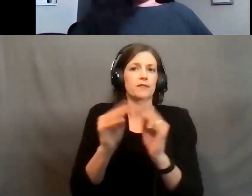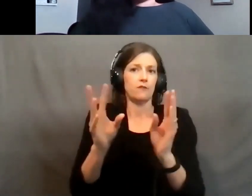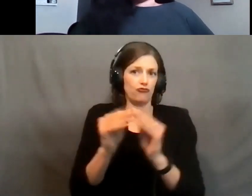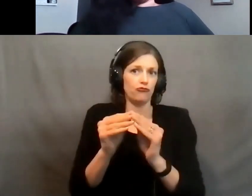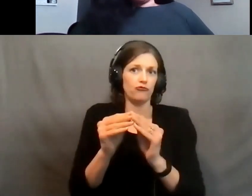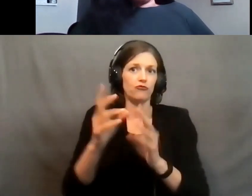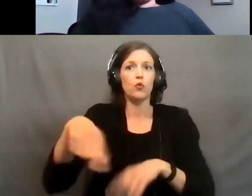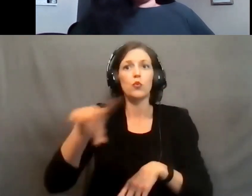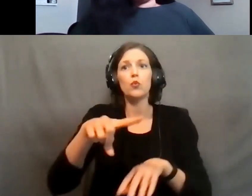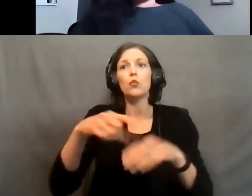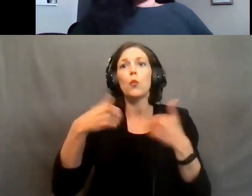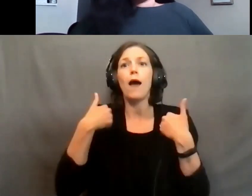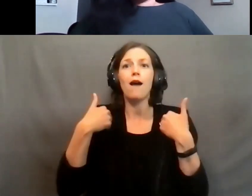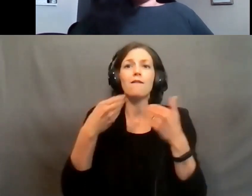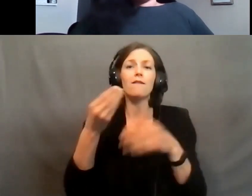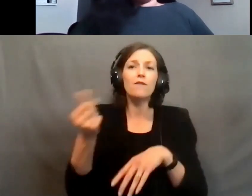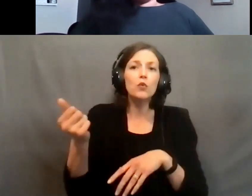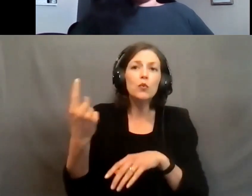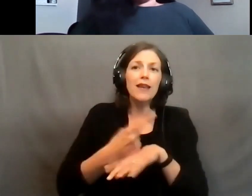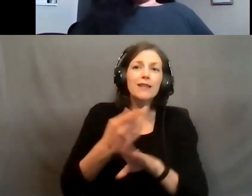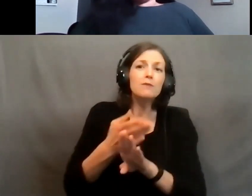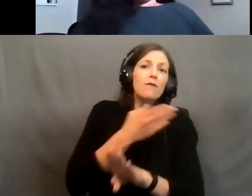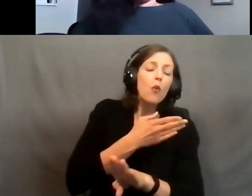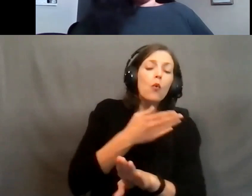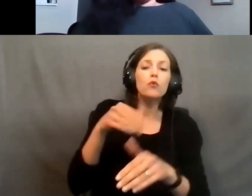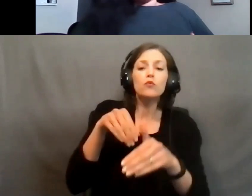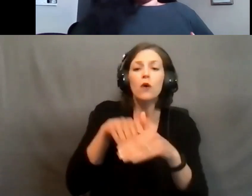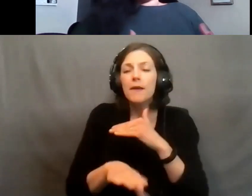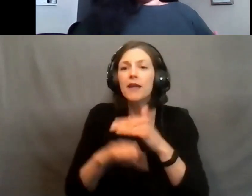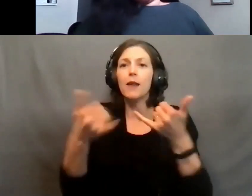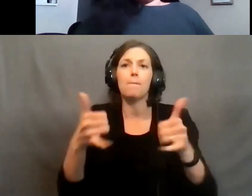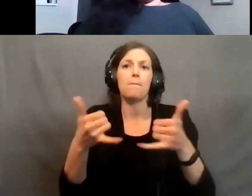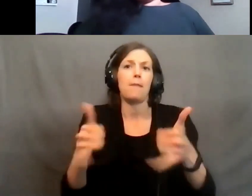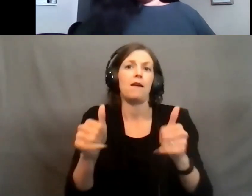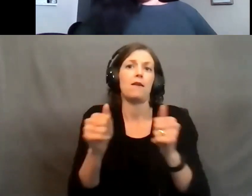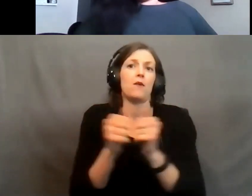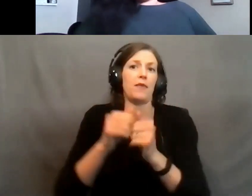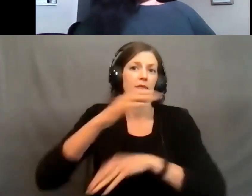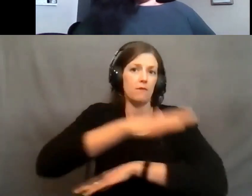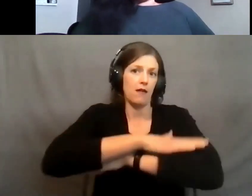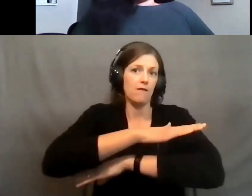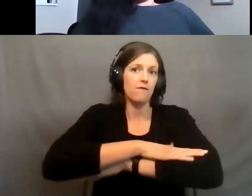days before the conference starts to come in and 13:06:59 play with the platform. Additional